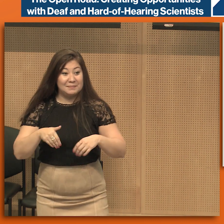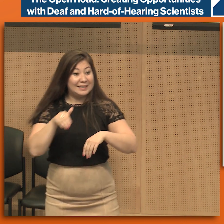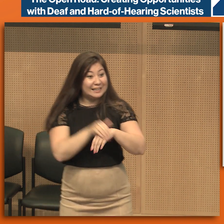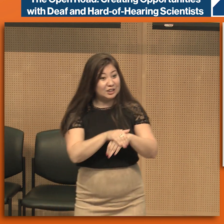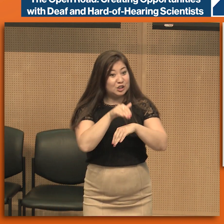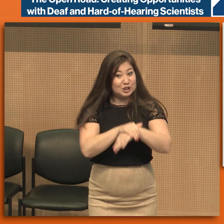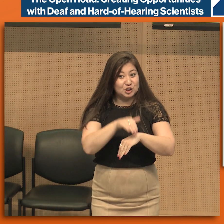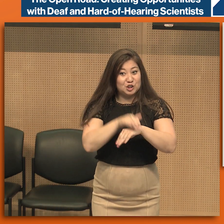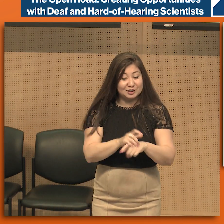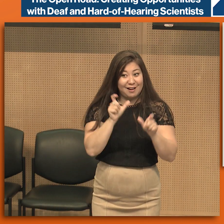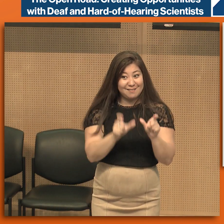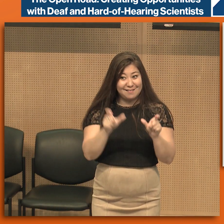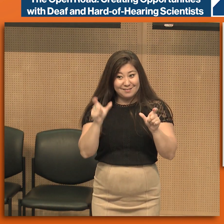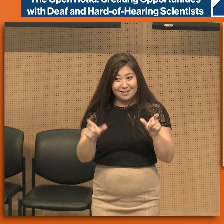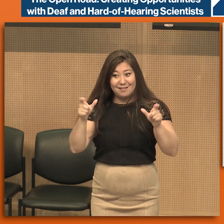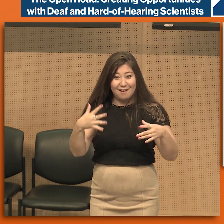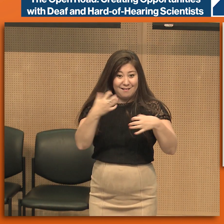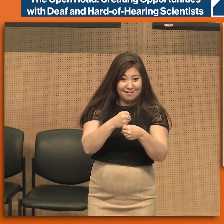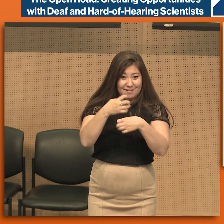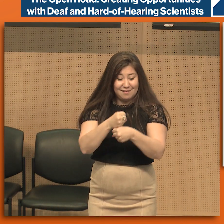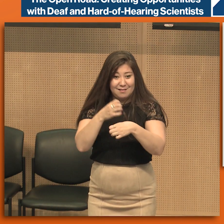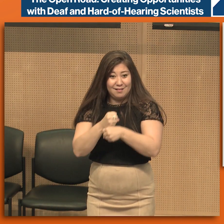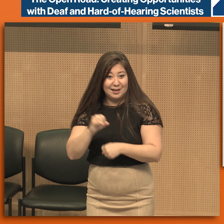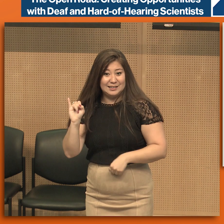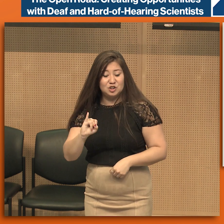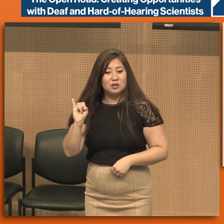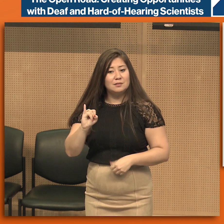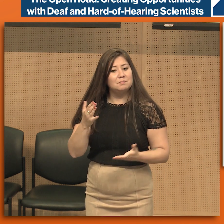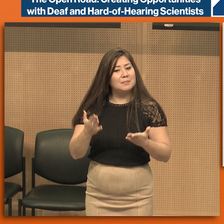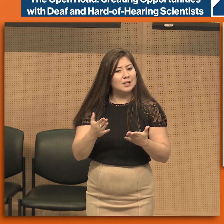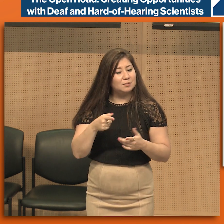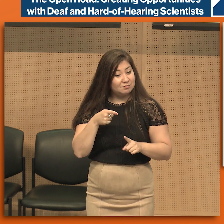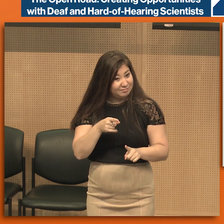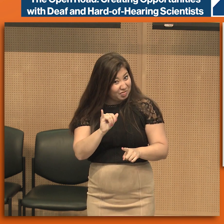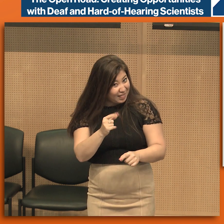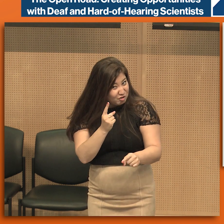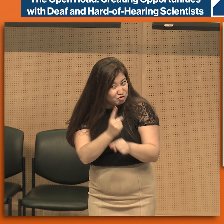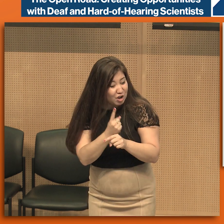and instead of using English and initialized signs